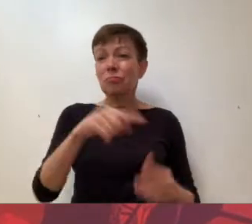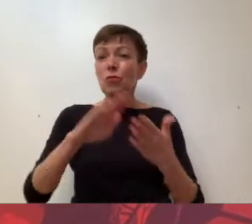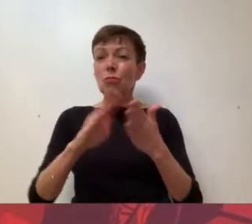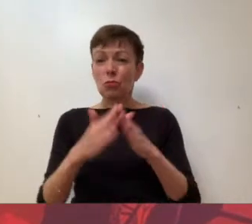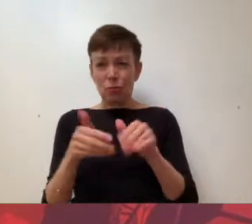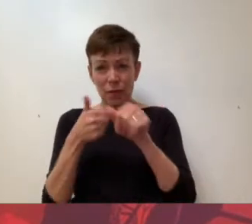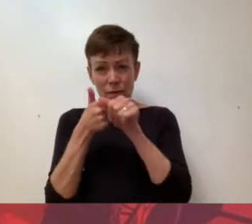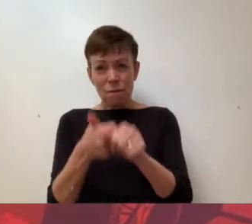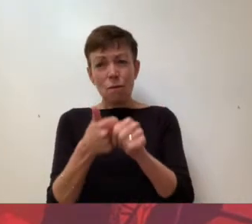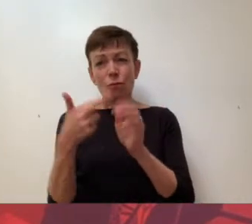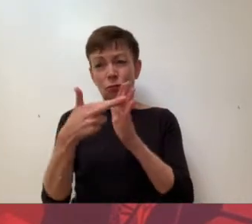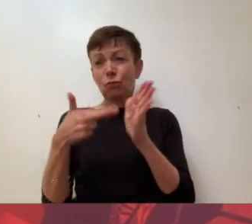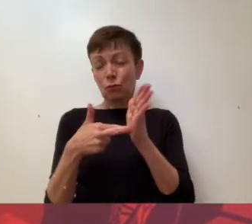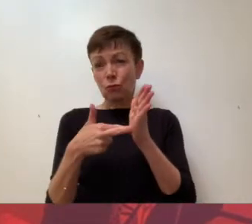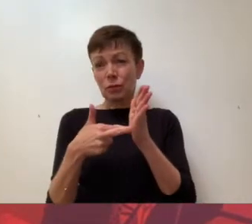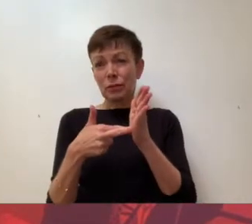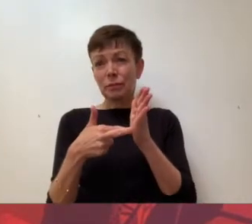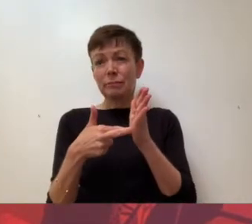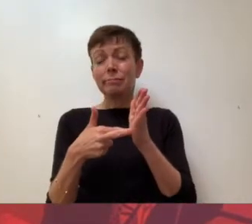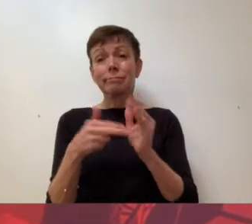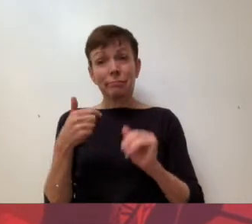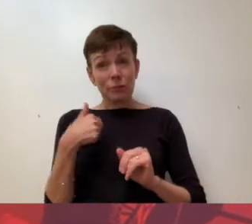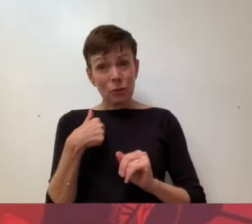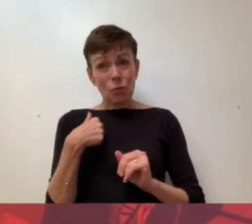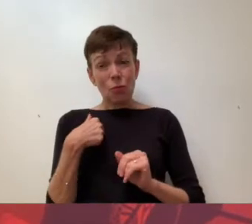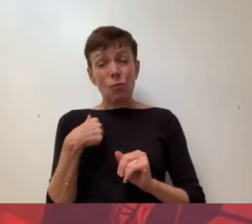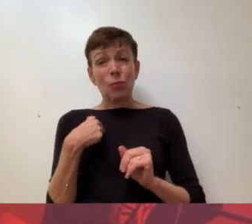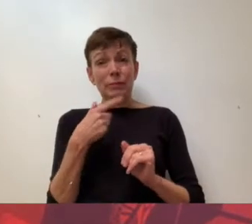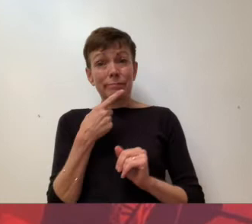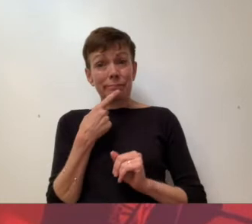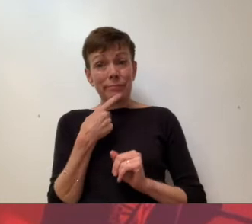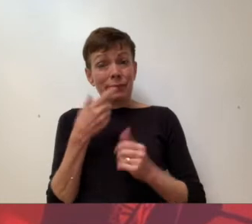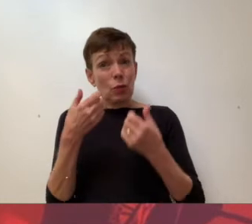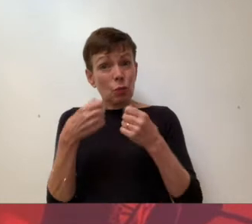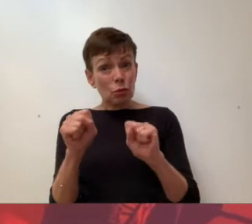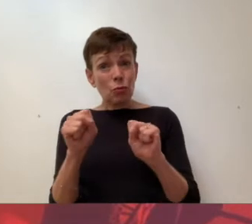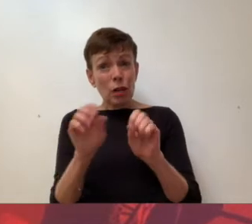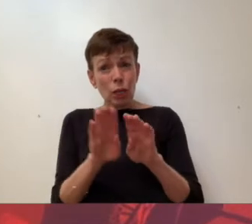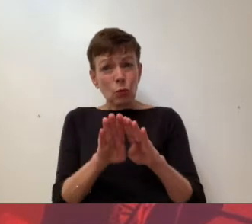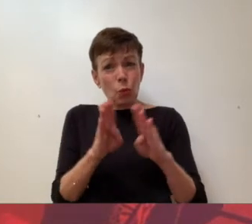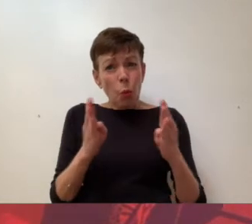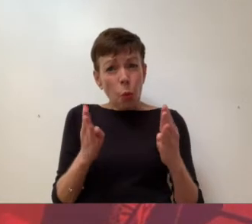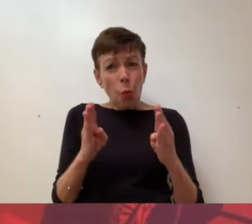to our public's compliance with provincial health orders. So, as mentioned, we're trying